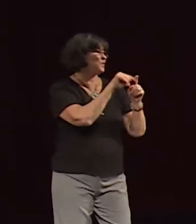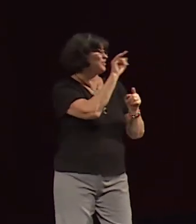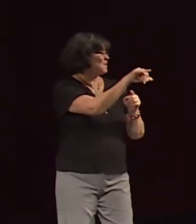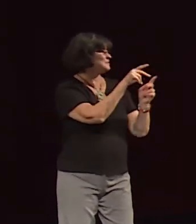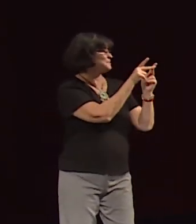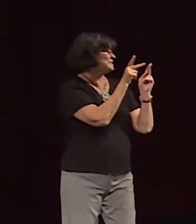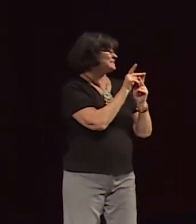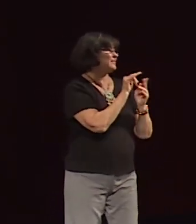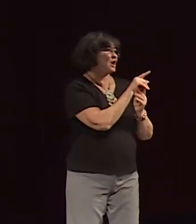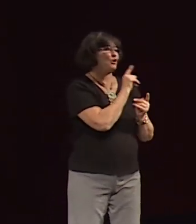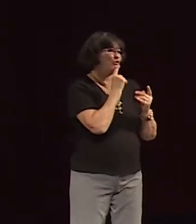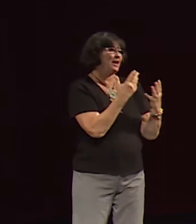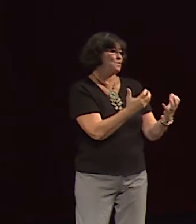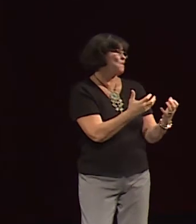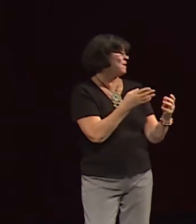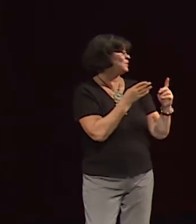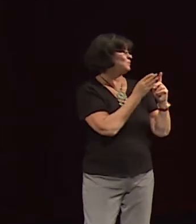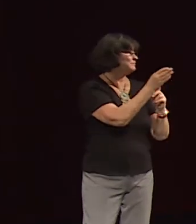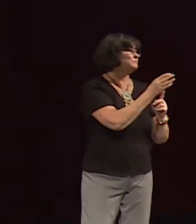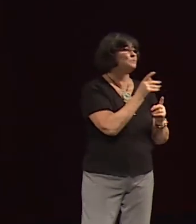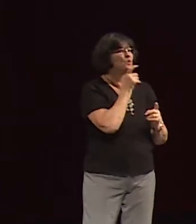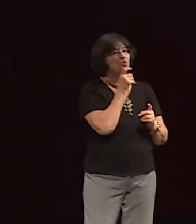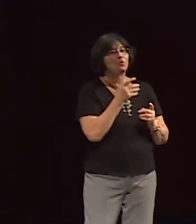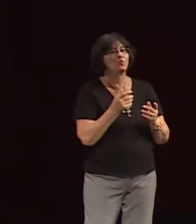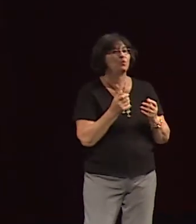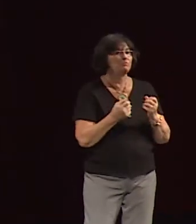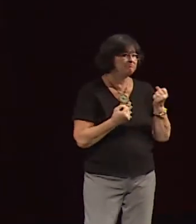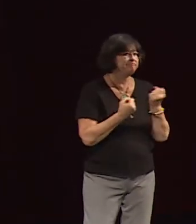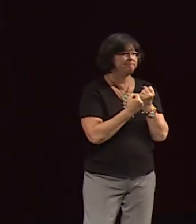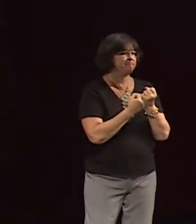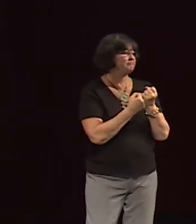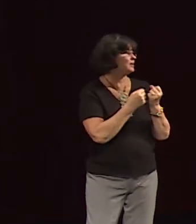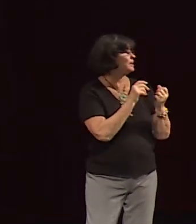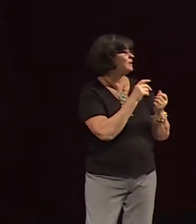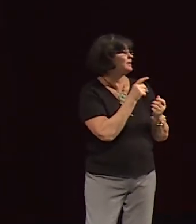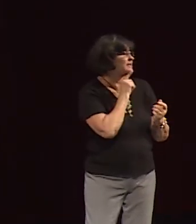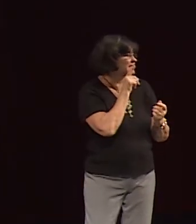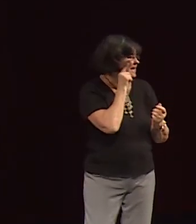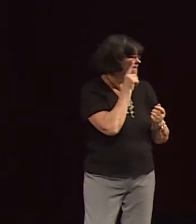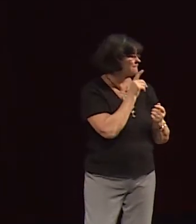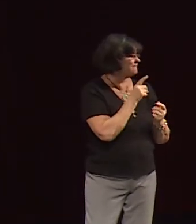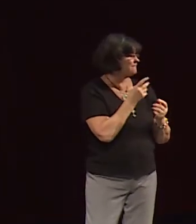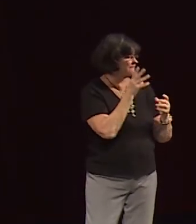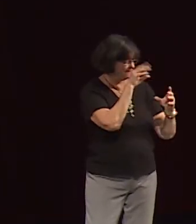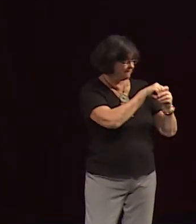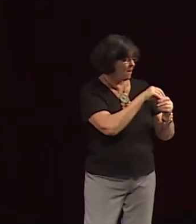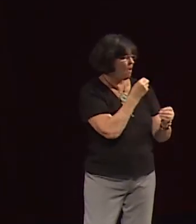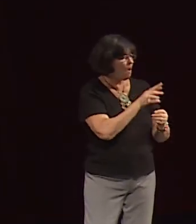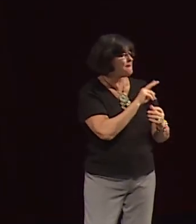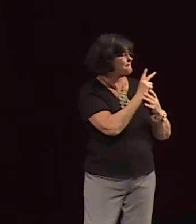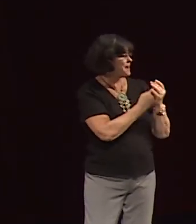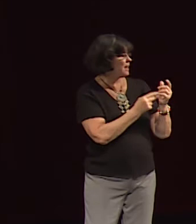and some that, um, are lacking. Looking for those programs who support